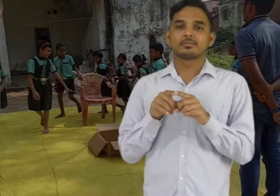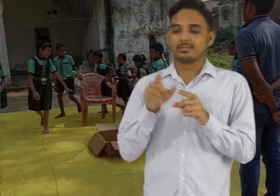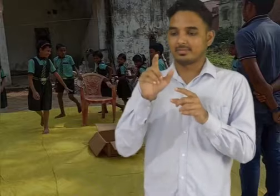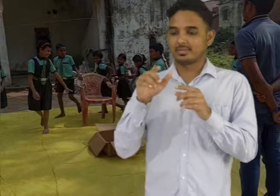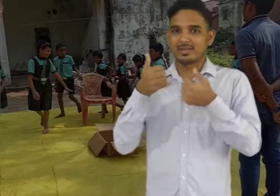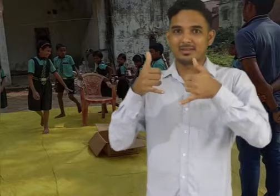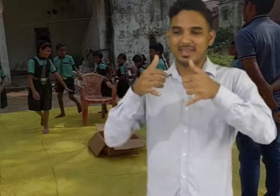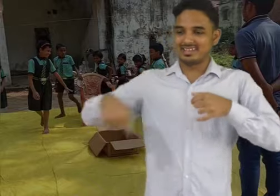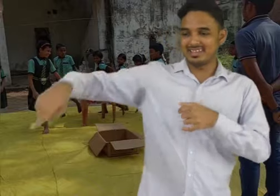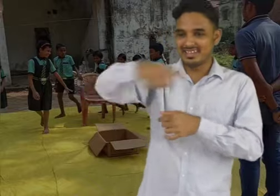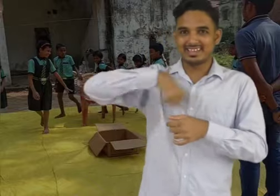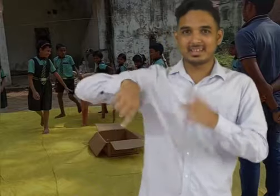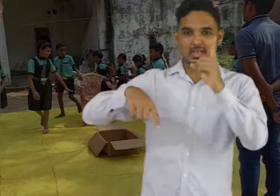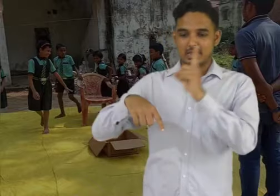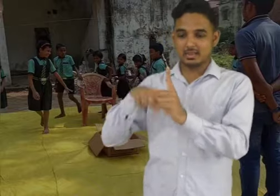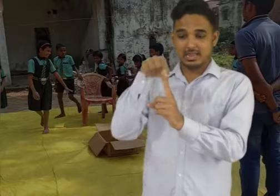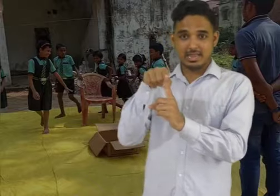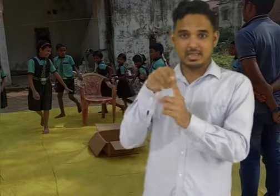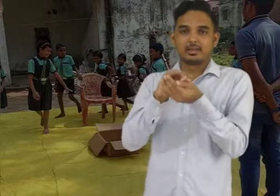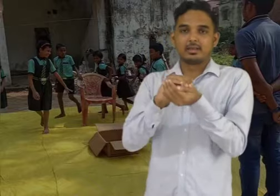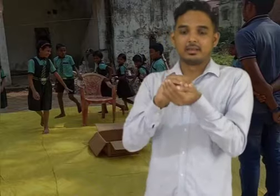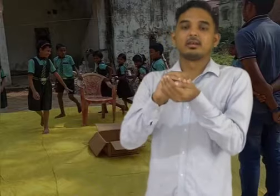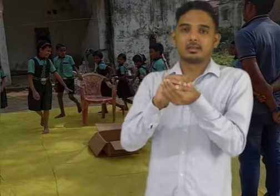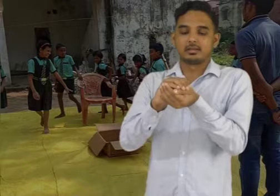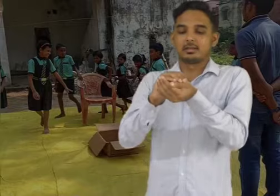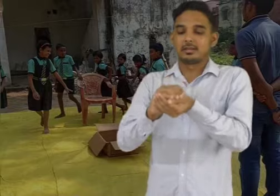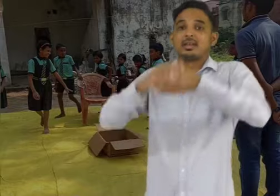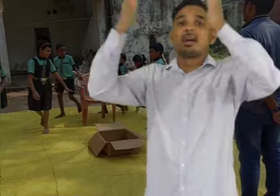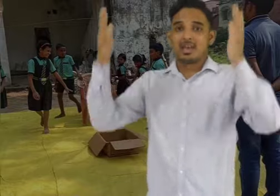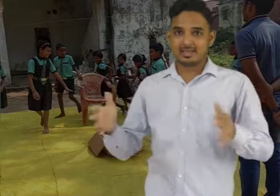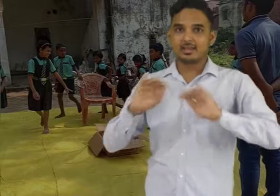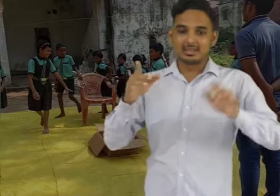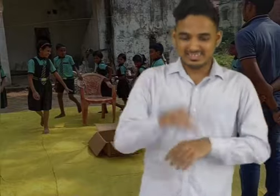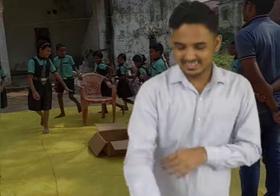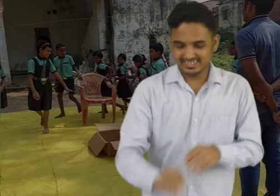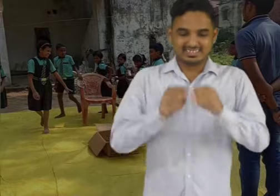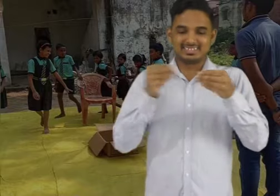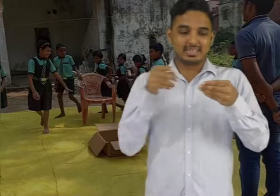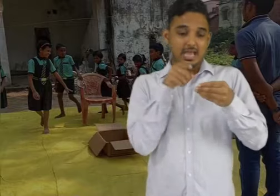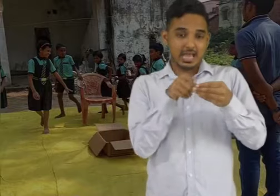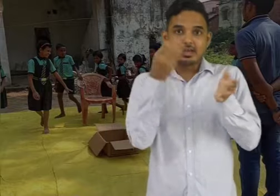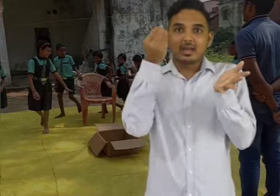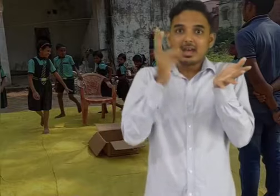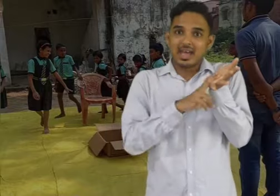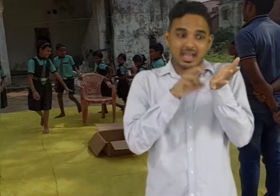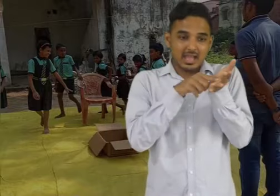from the explanations but for others it was not enough using the play way method the children can understand the concept of